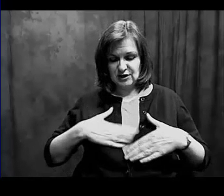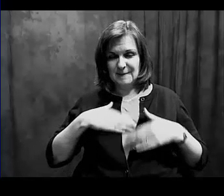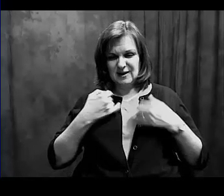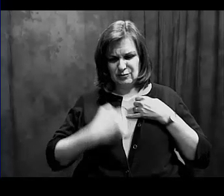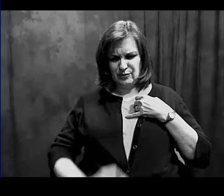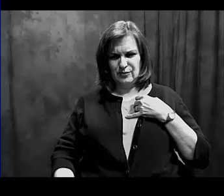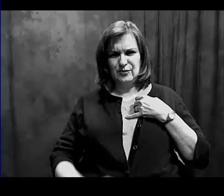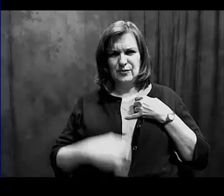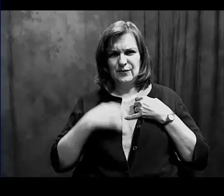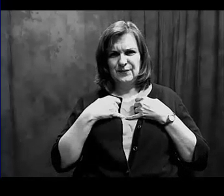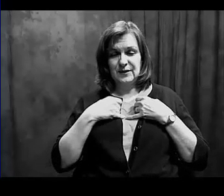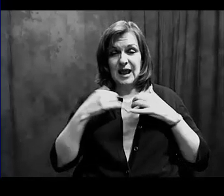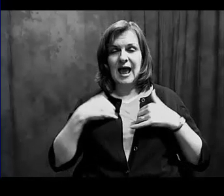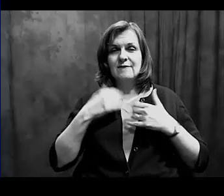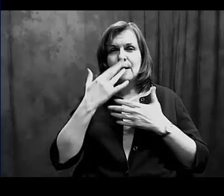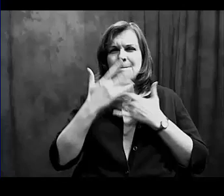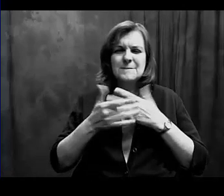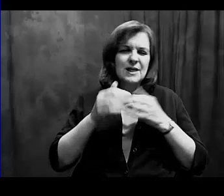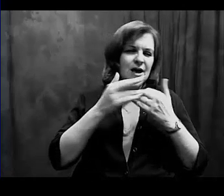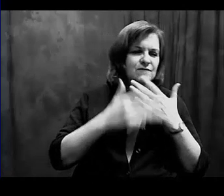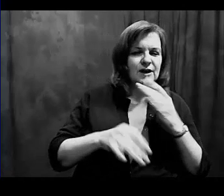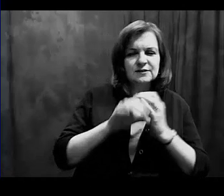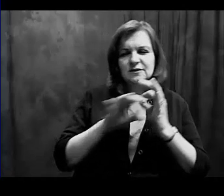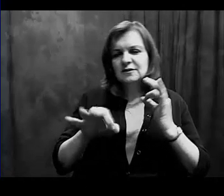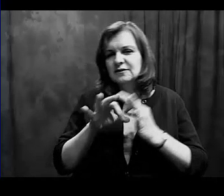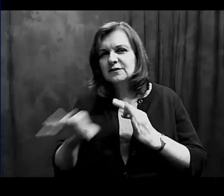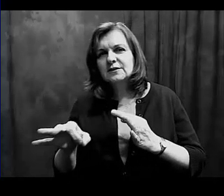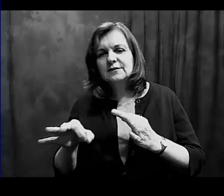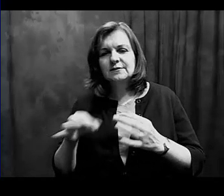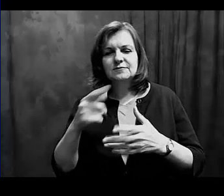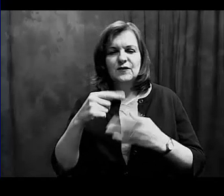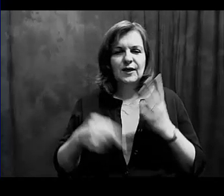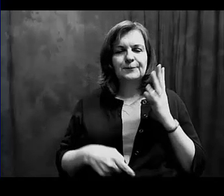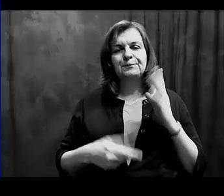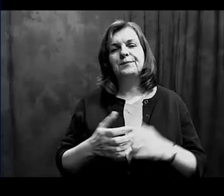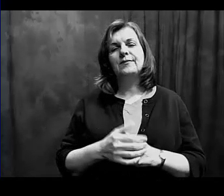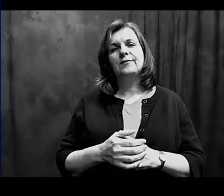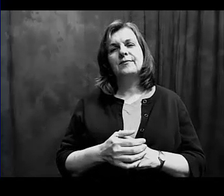We've got blood vessels everywhere!! we have all kinds of things going on here!! so very complex